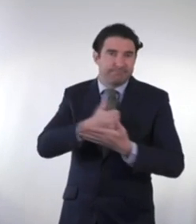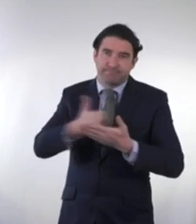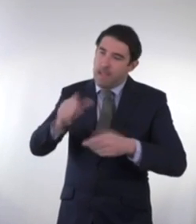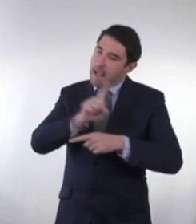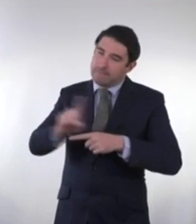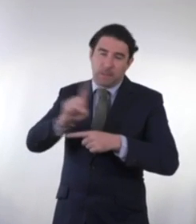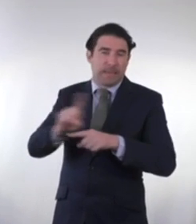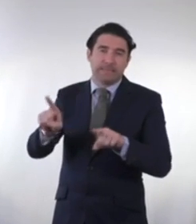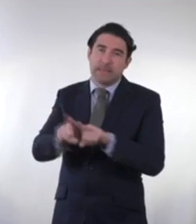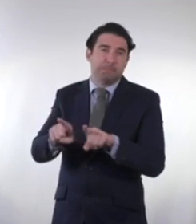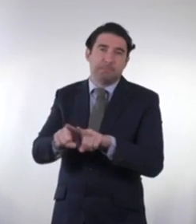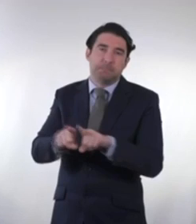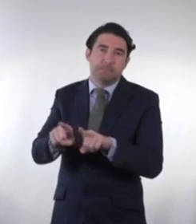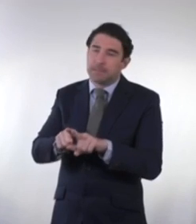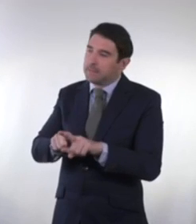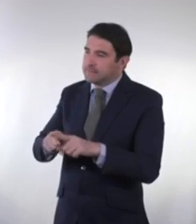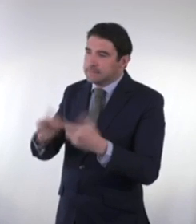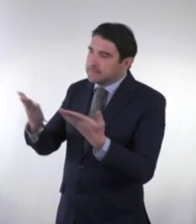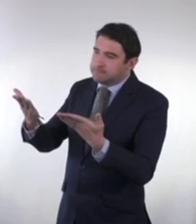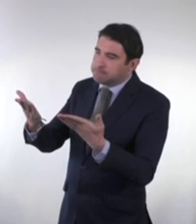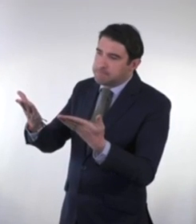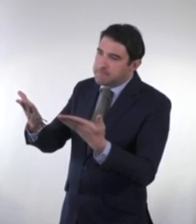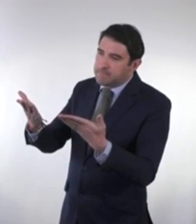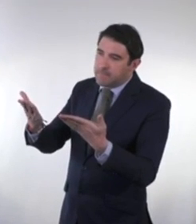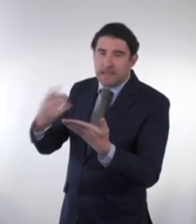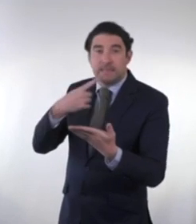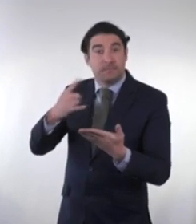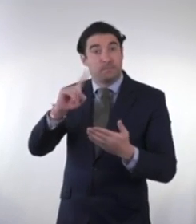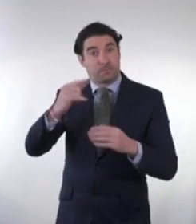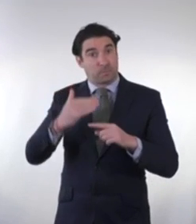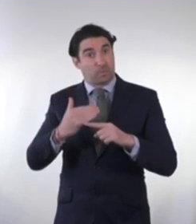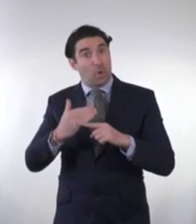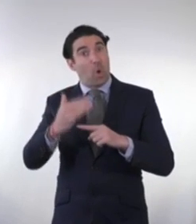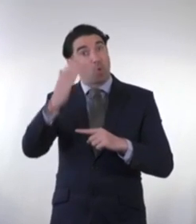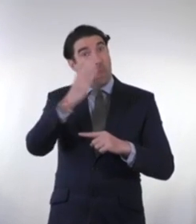he agree that that is exactly how we will build back better and greener under this Government,